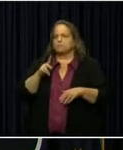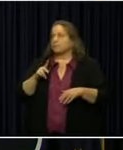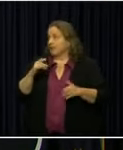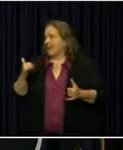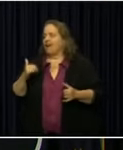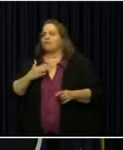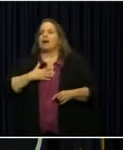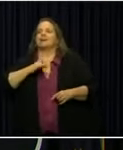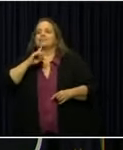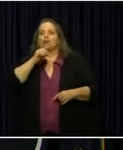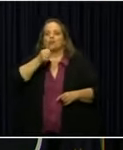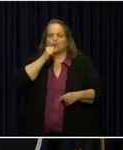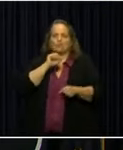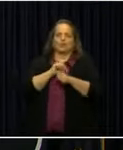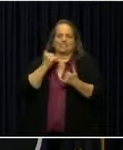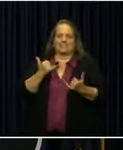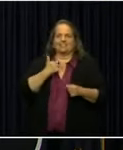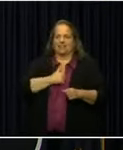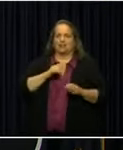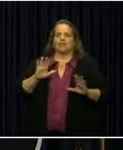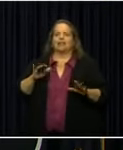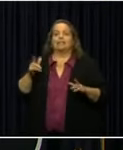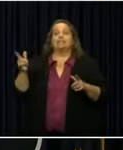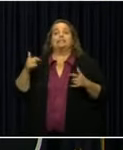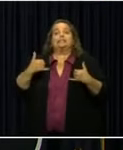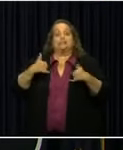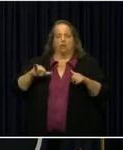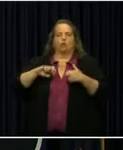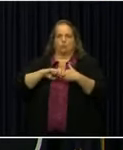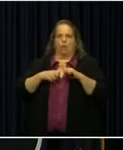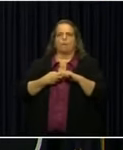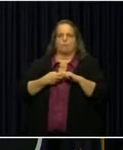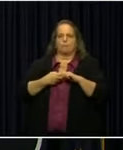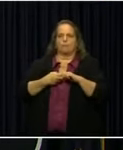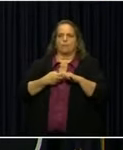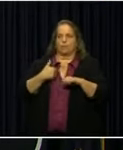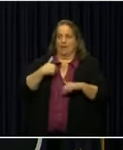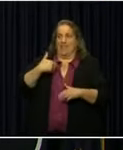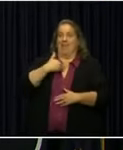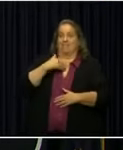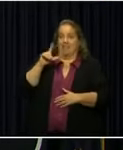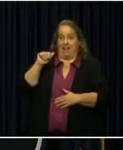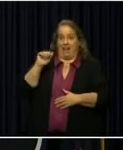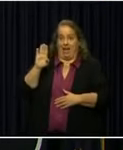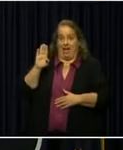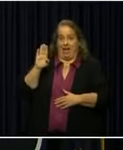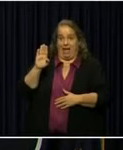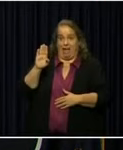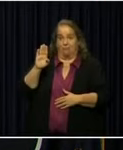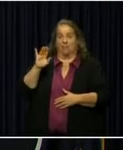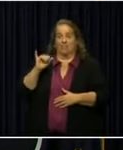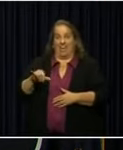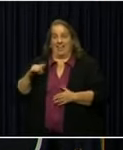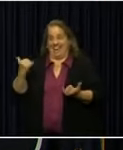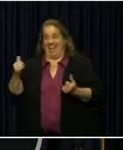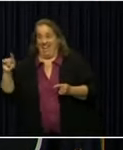THE WHITE HOUSE IS SAYING THAT EVERY STATE NEED TO MAKE SURE THEY HAVE SIGNIFICANT TESTING